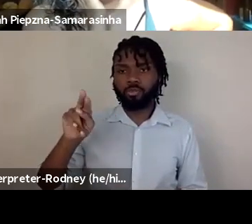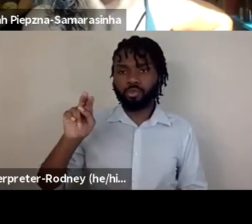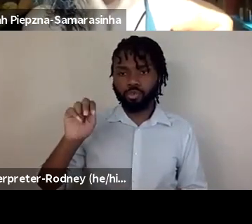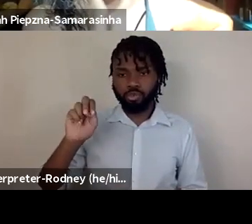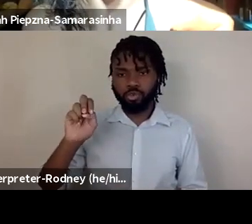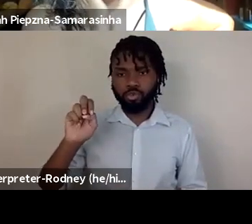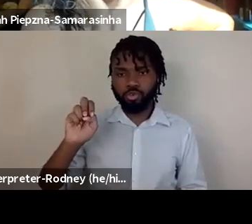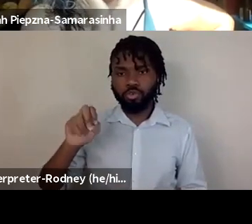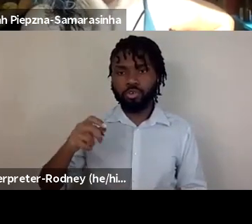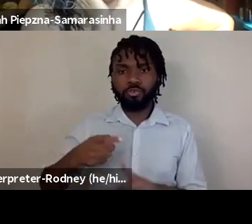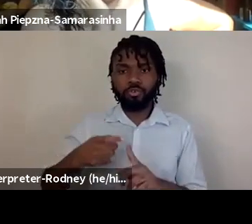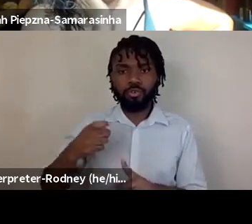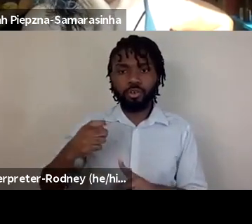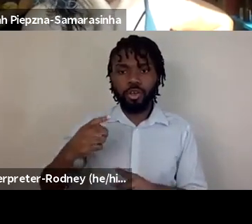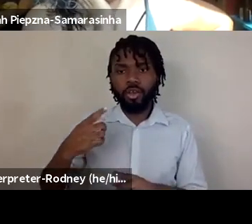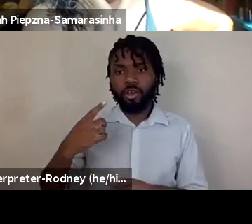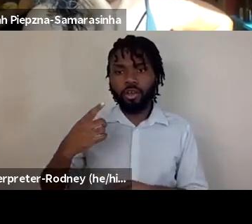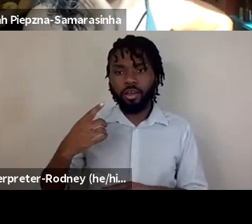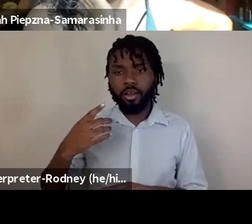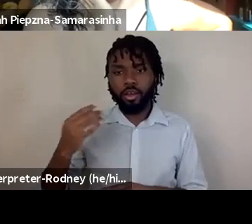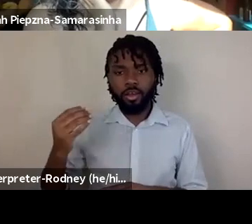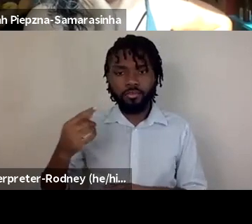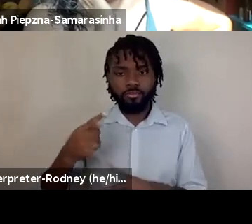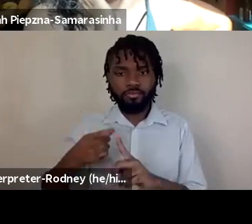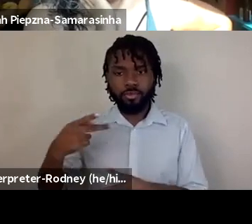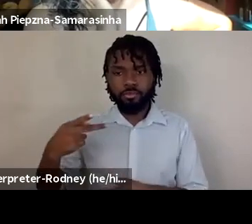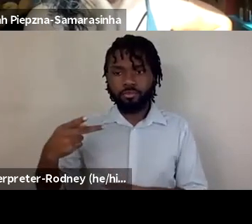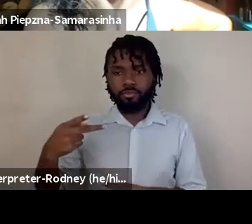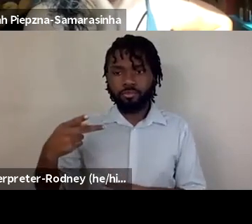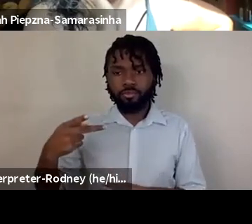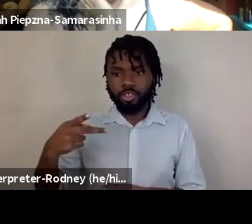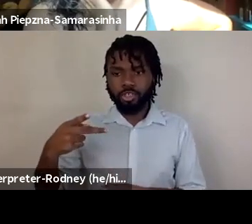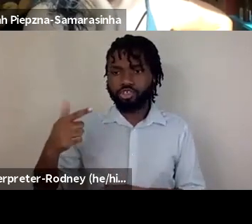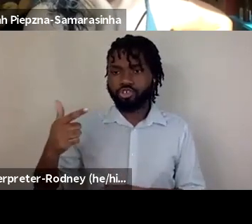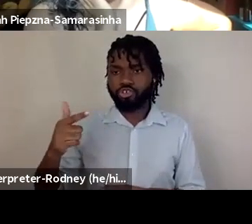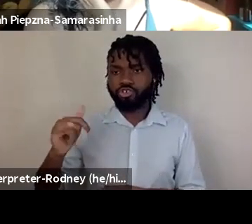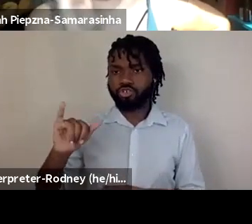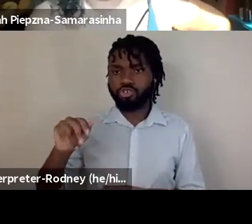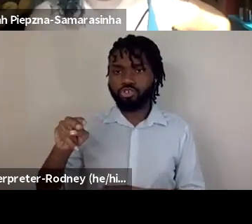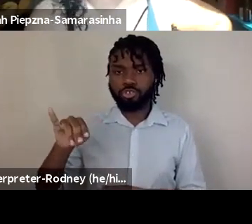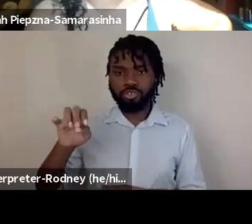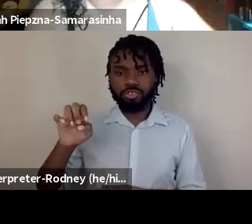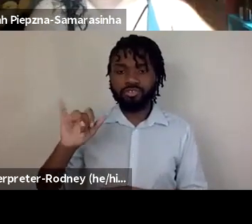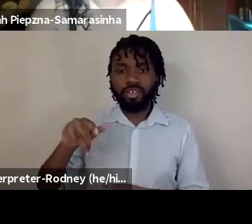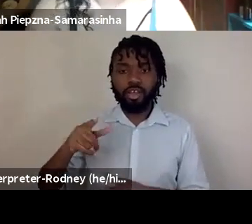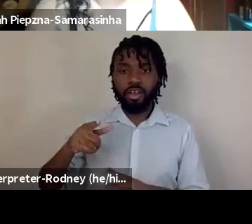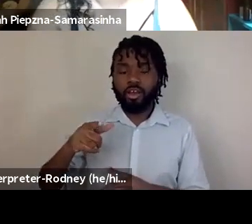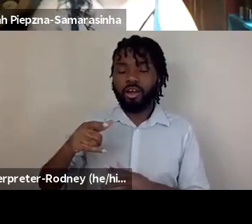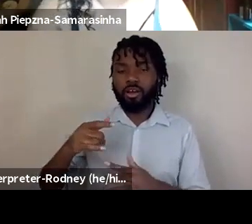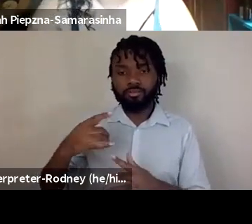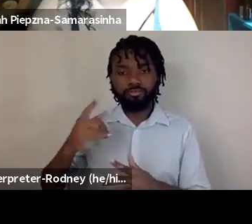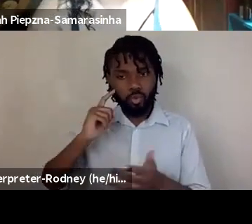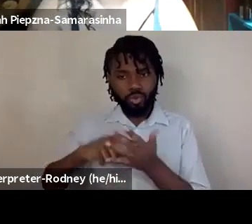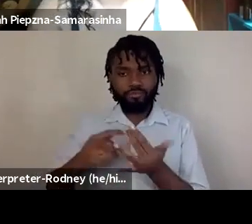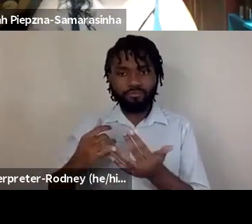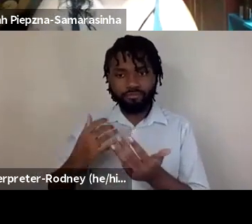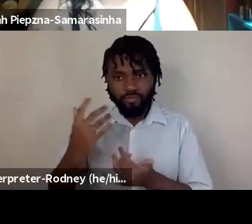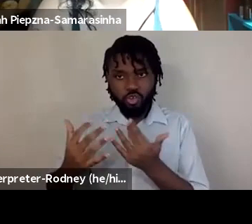that obviously deeply impacted so many of our communities who rely on that power to survive.